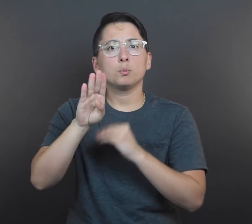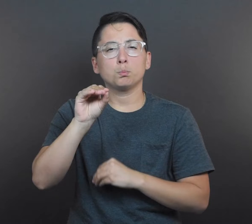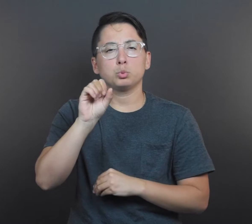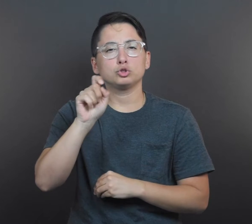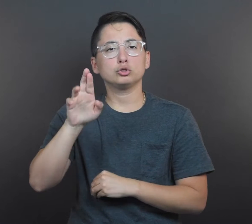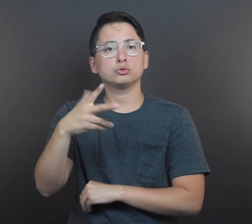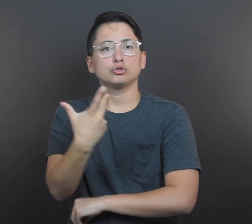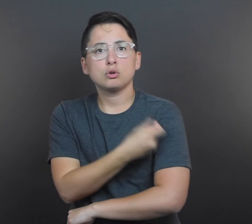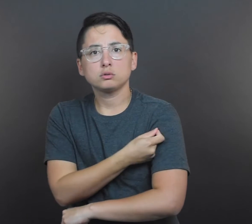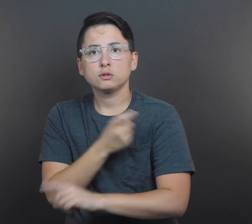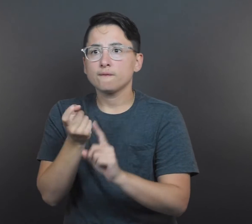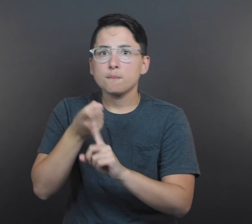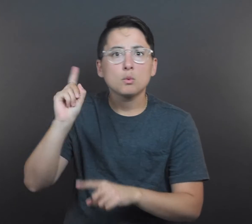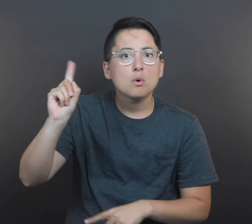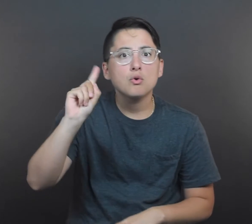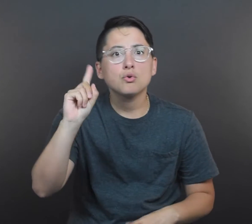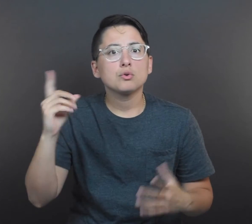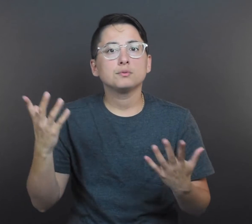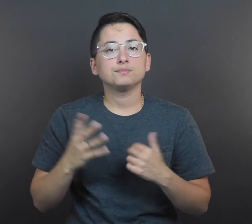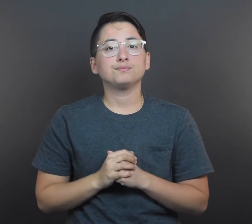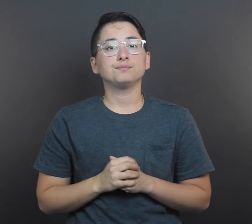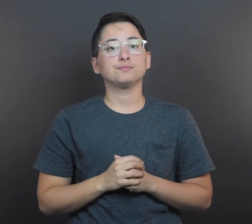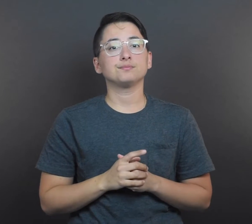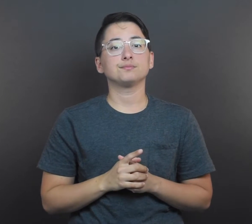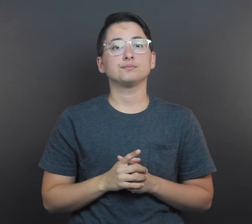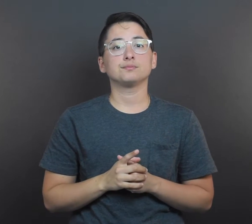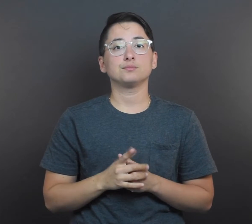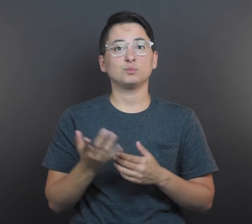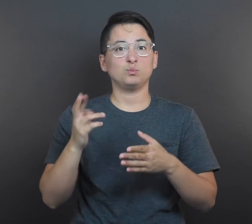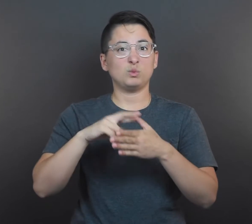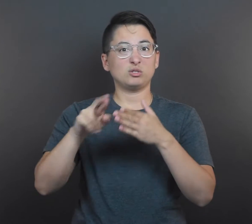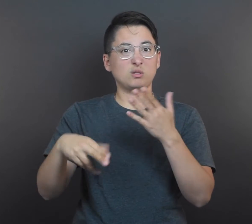in 300 people having received boosters through their clinics.